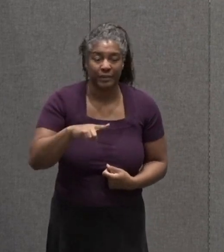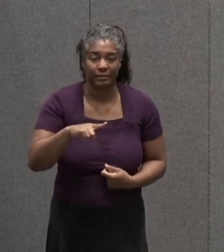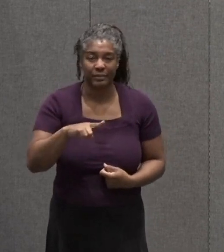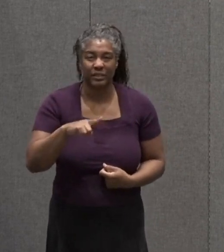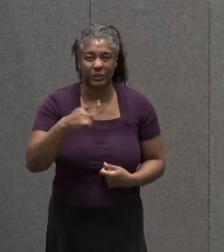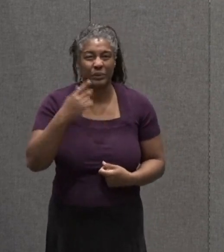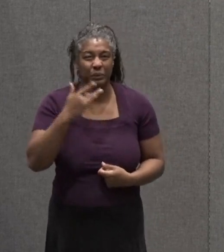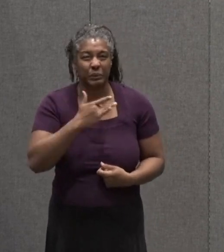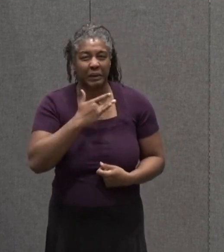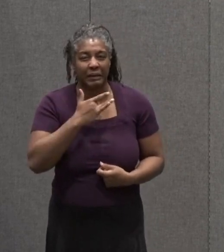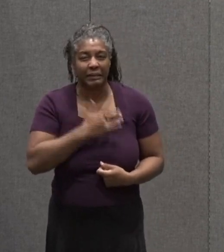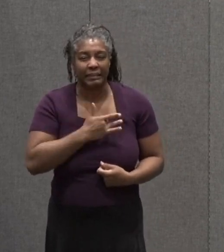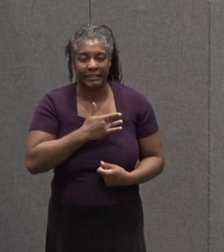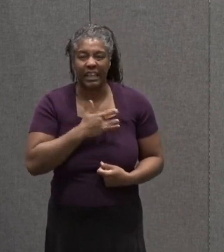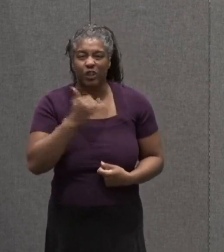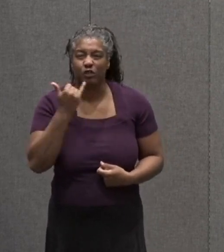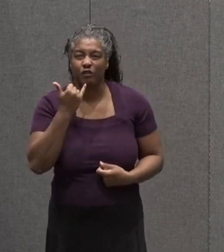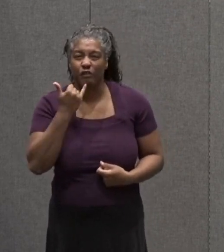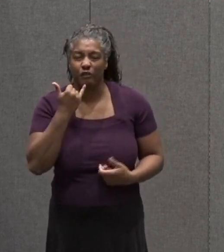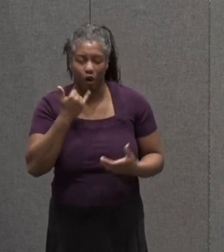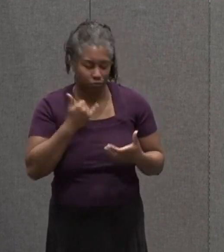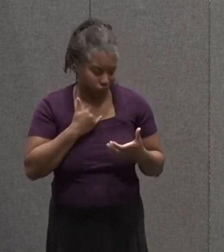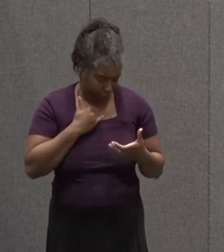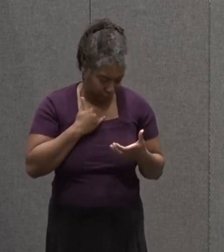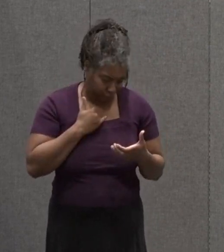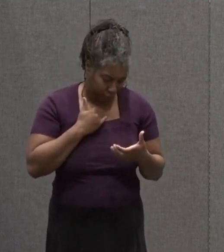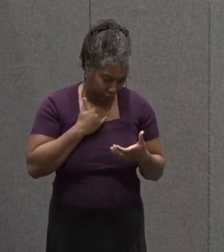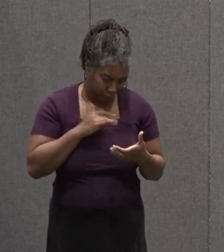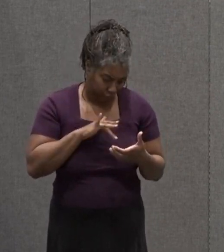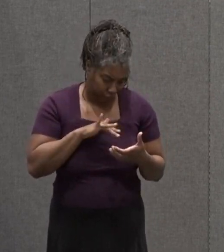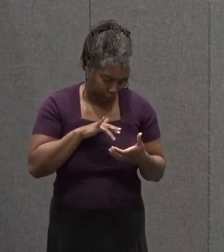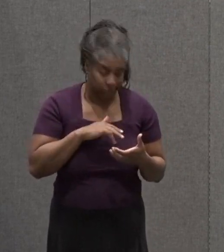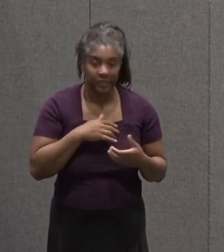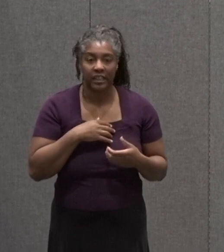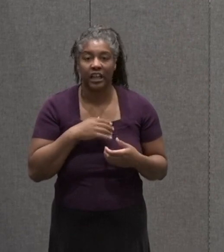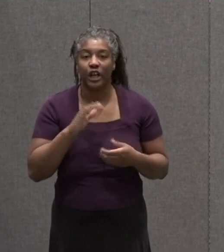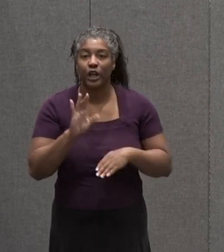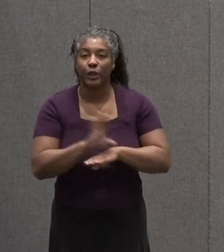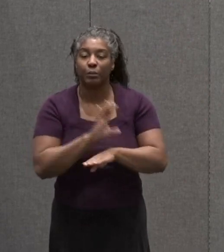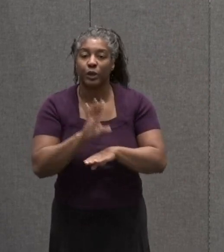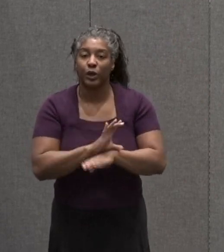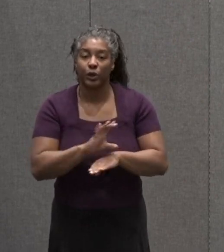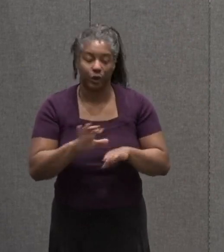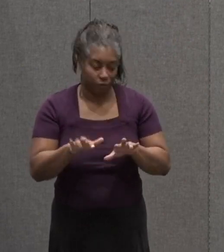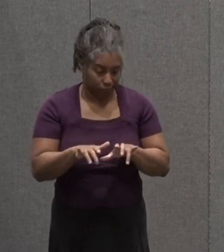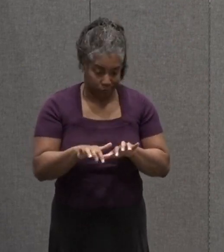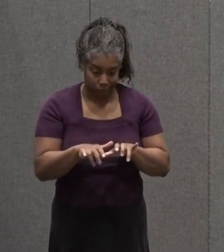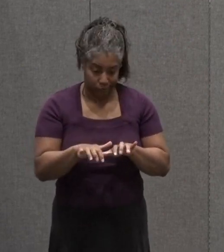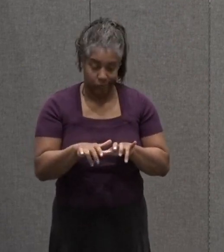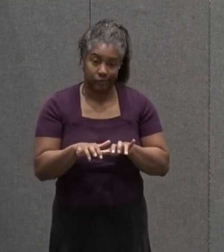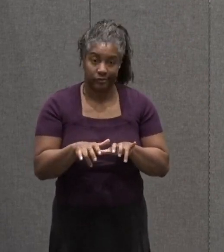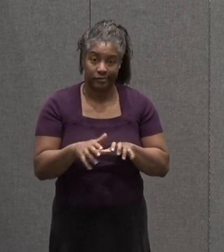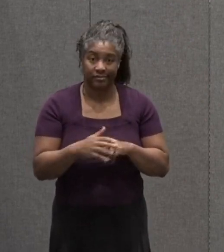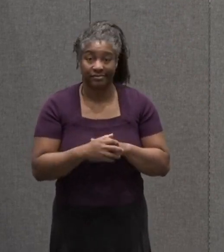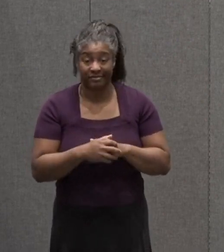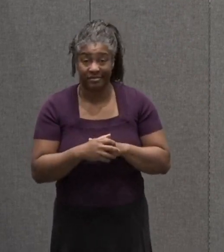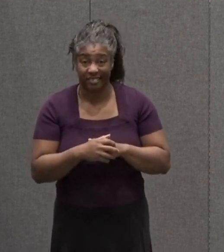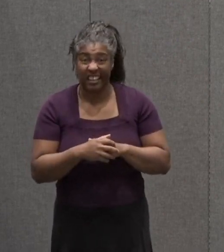You do a lot of typing on the computer. You're risking a real workout and I'm afraid your fingers are going to burn out too.